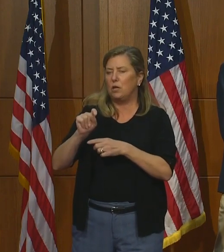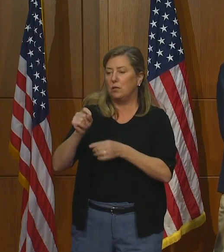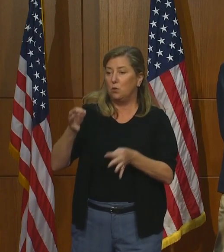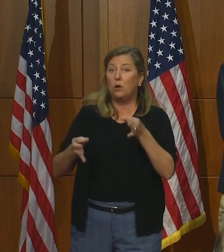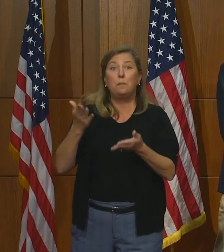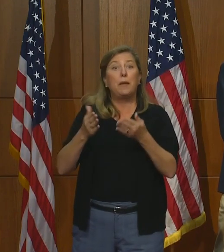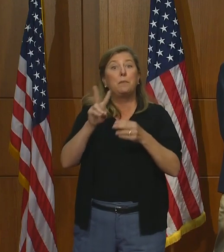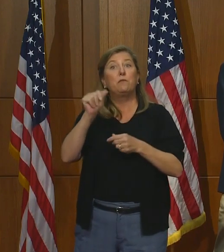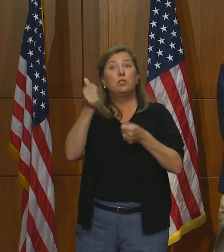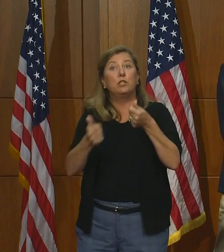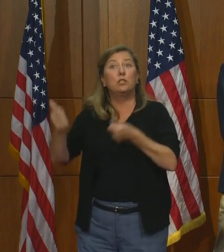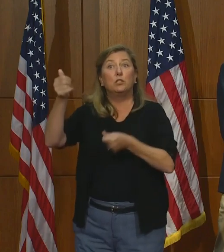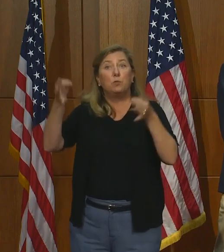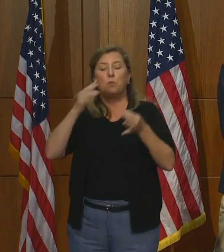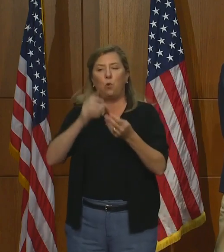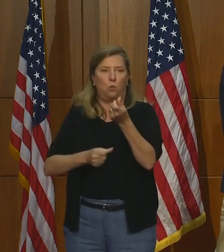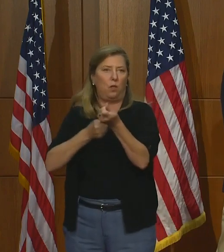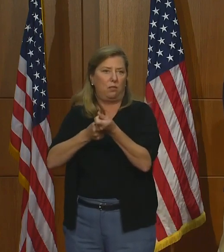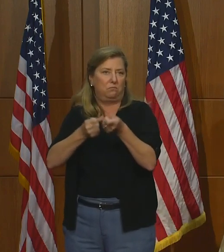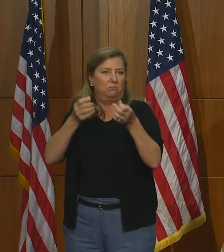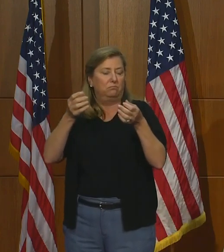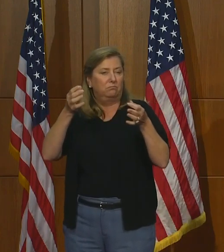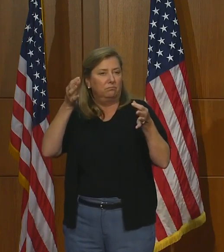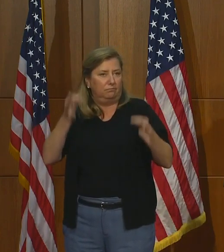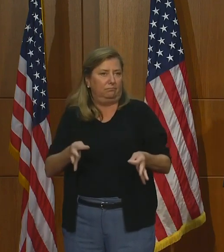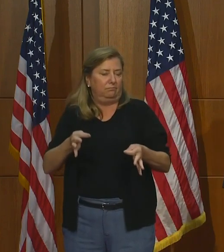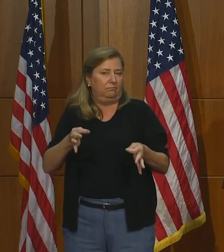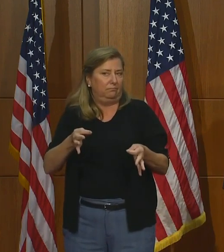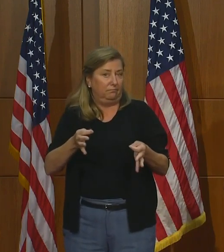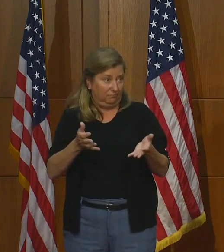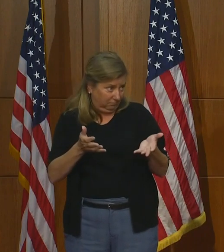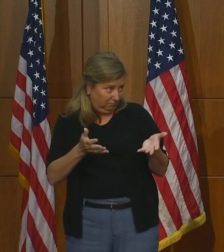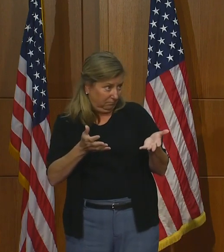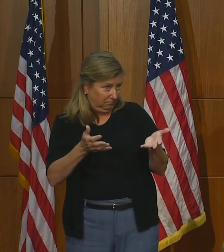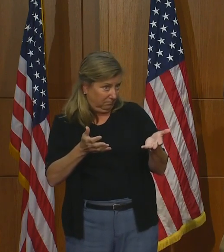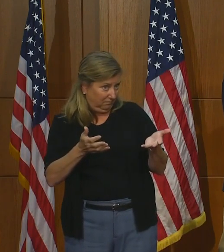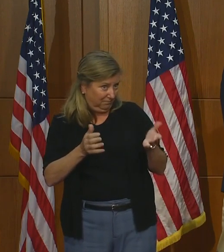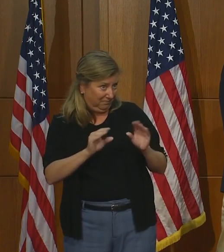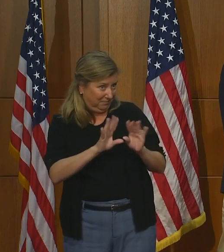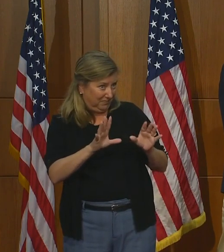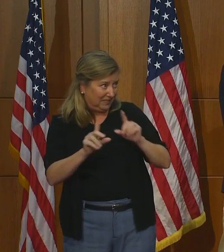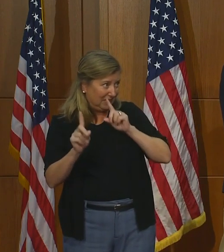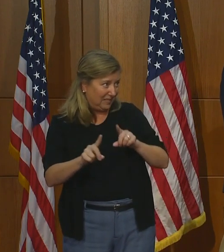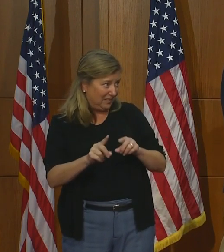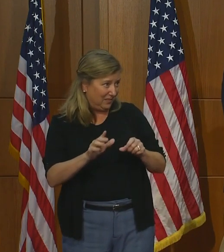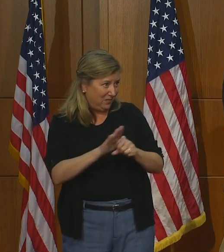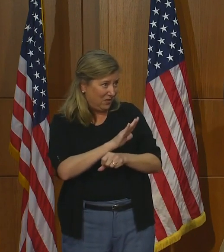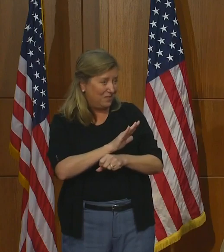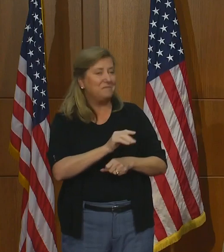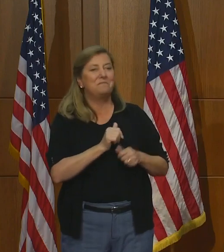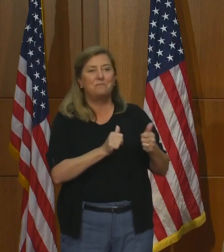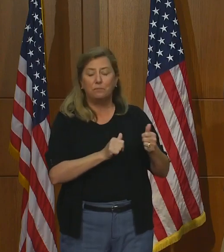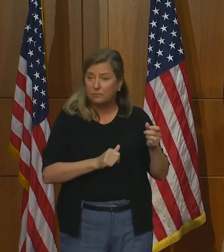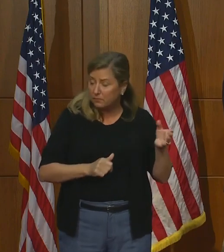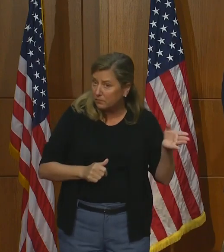CIRCUIT COURT MAYBE EVEN NECESSARILY THE VIRGINIA SUPREME COURT WILL AFFIRM THAT.